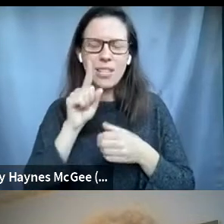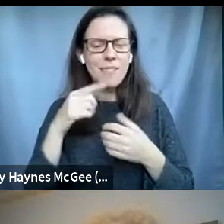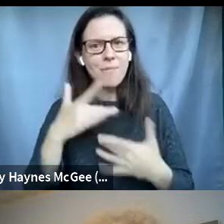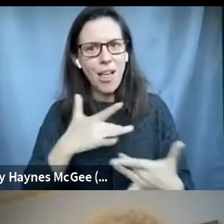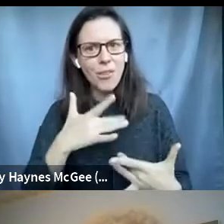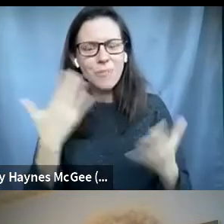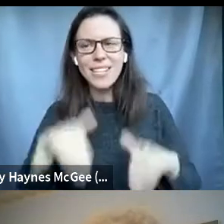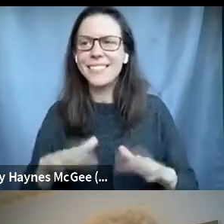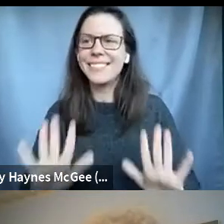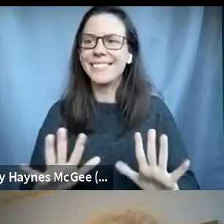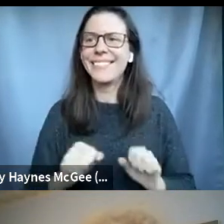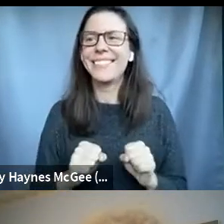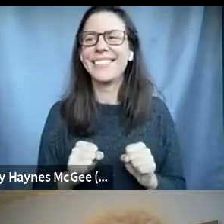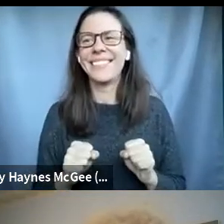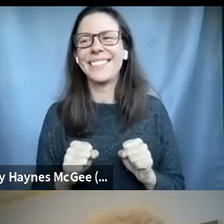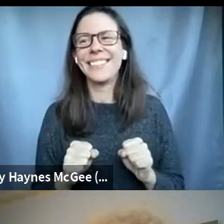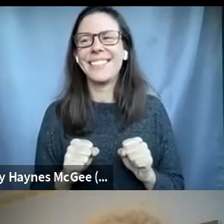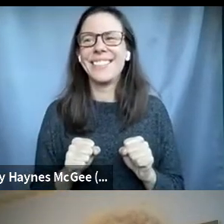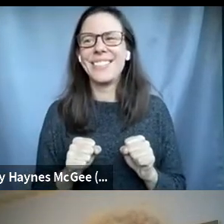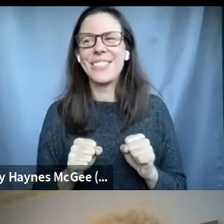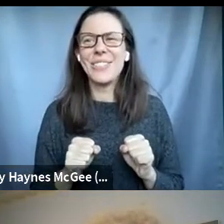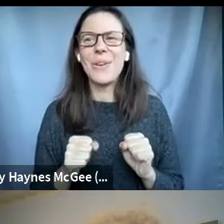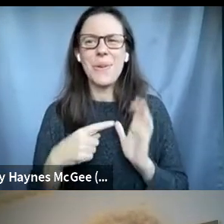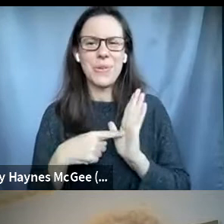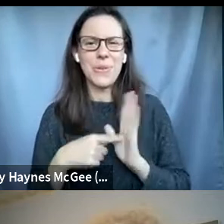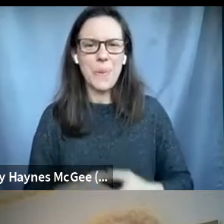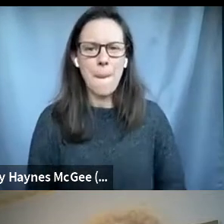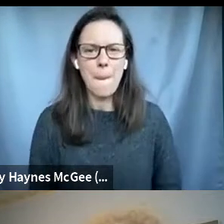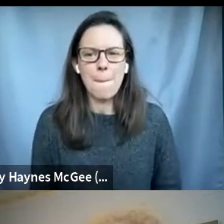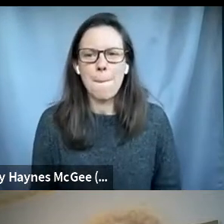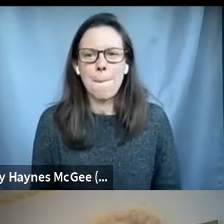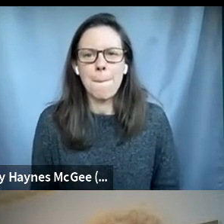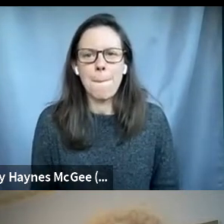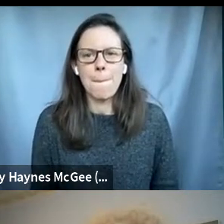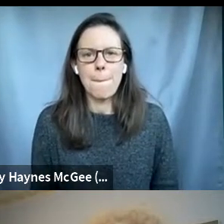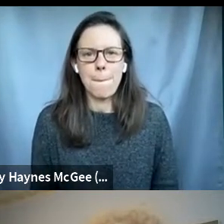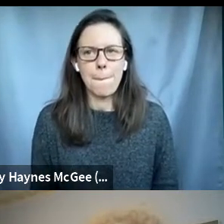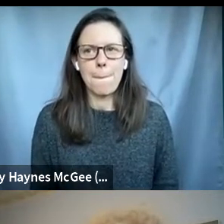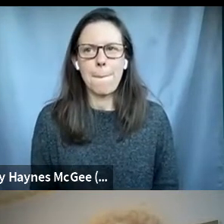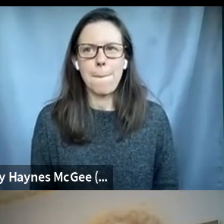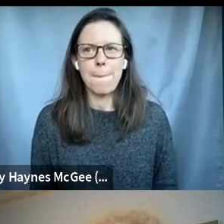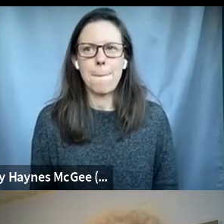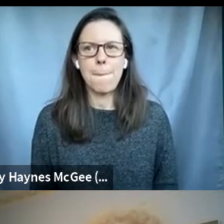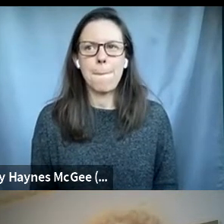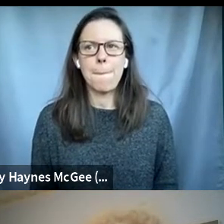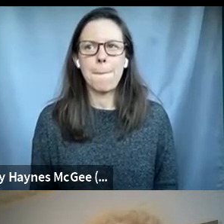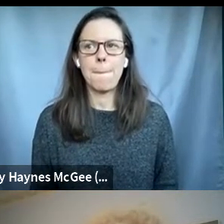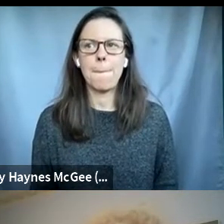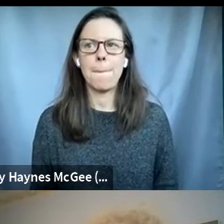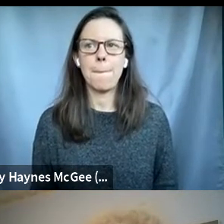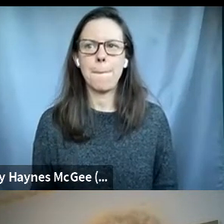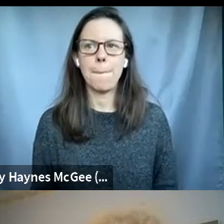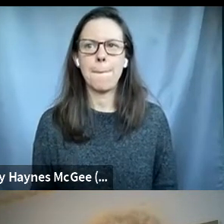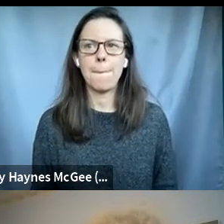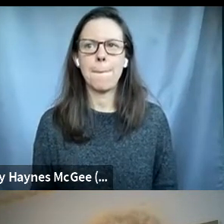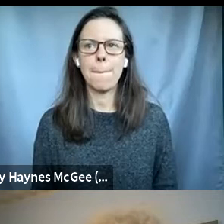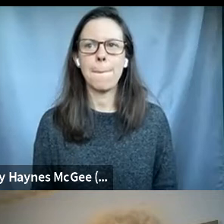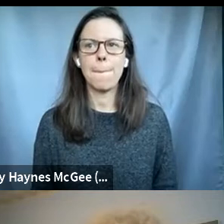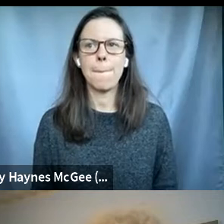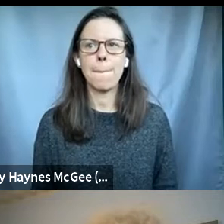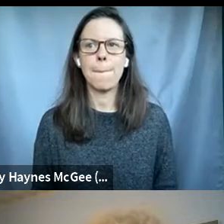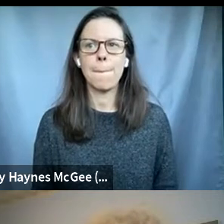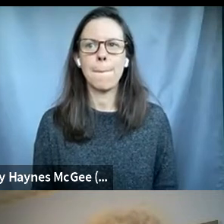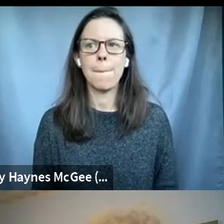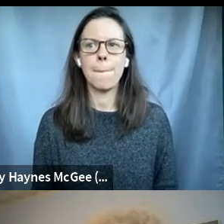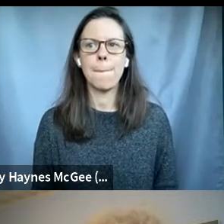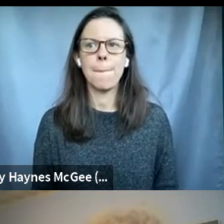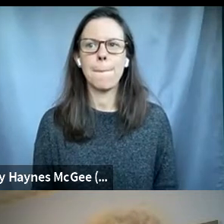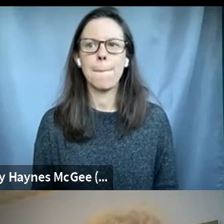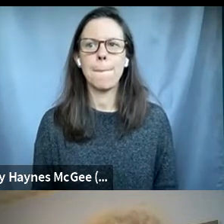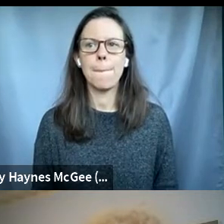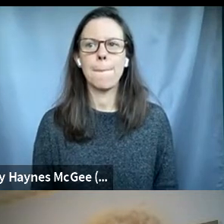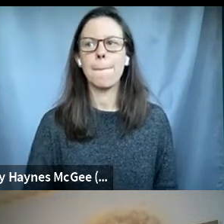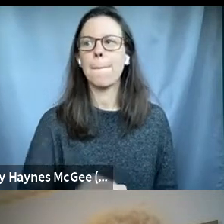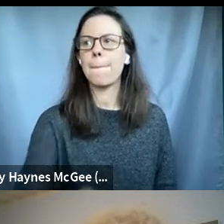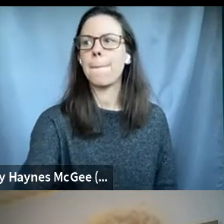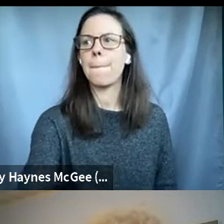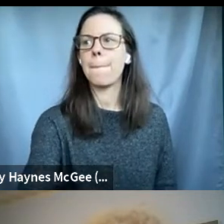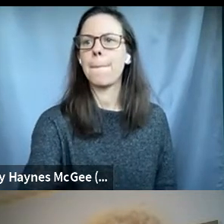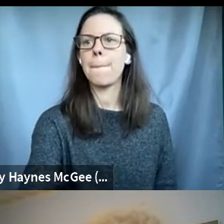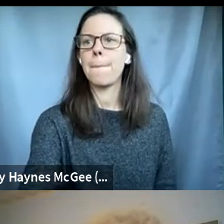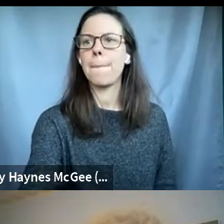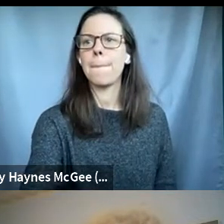so here